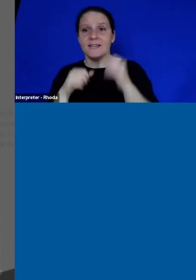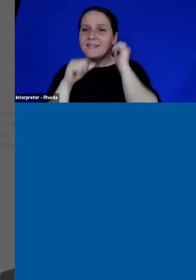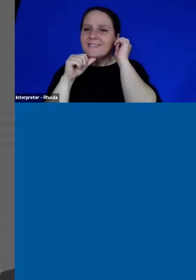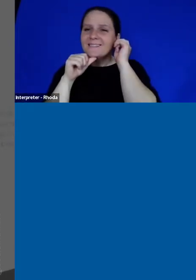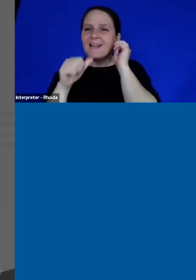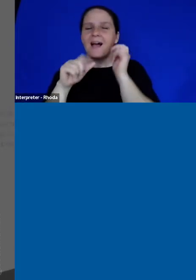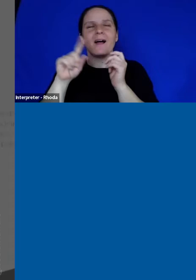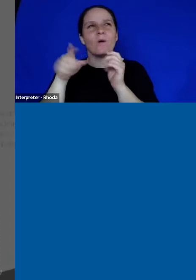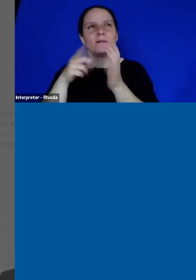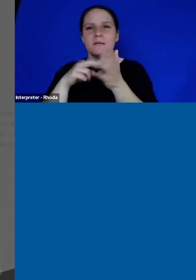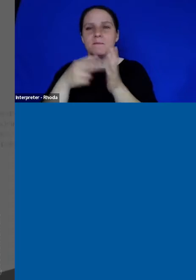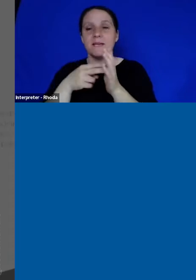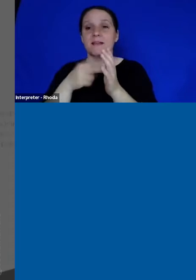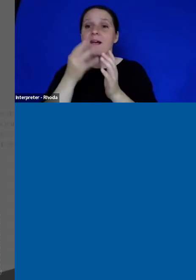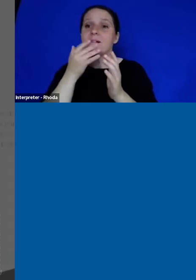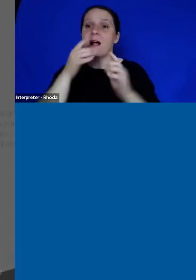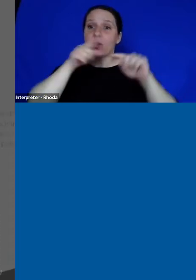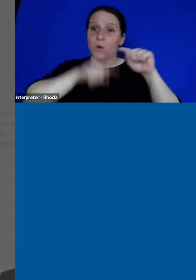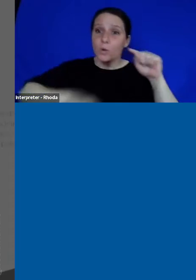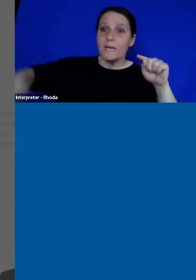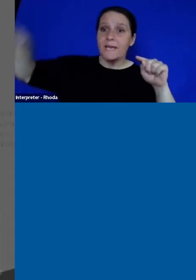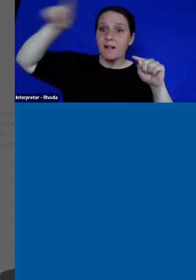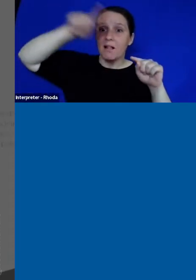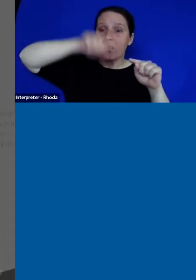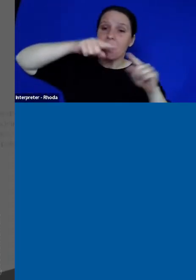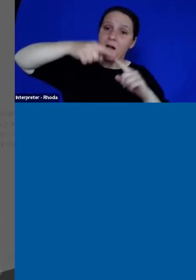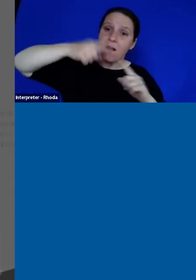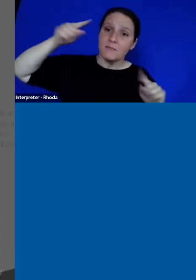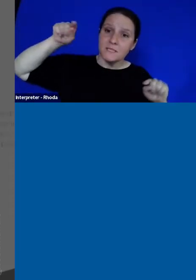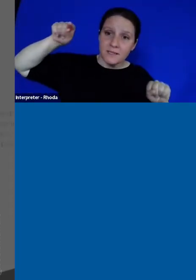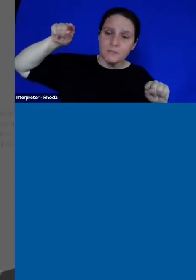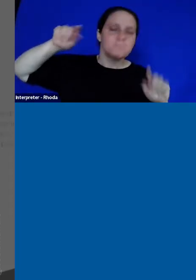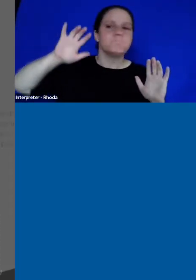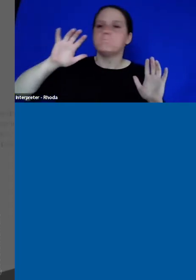we're talking about the actual hue value. So the greater the contrast,